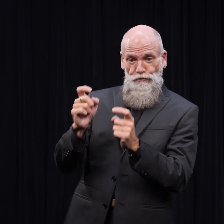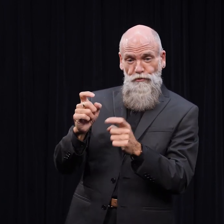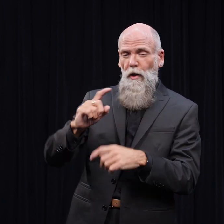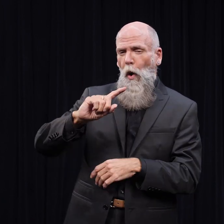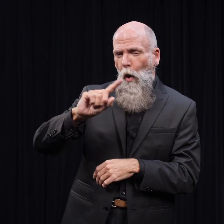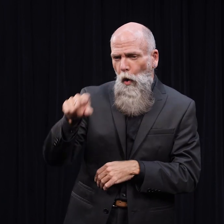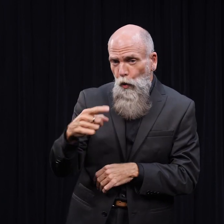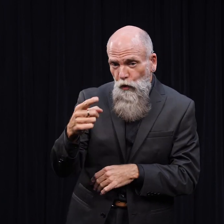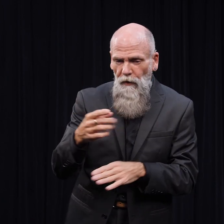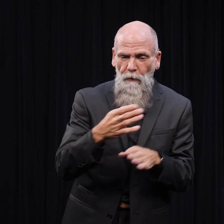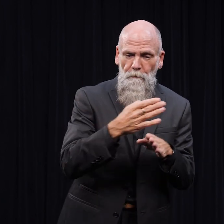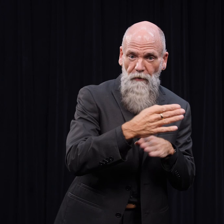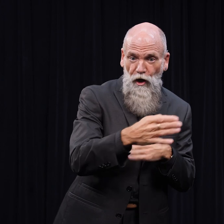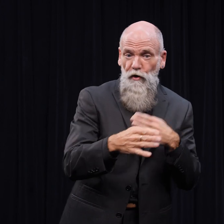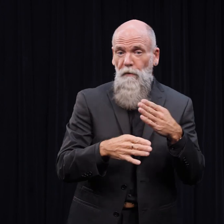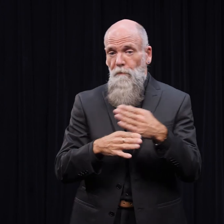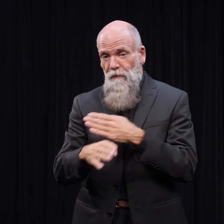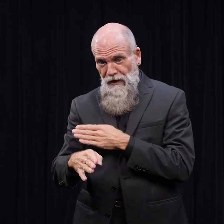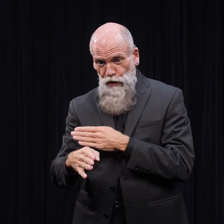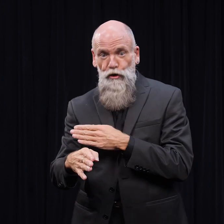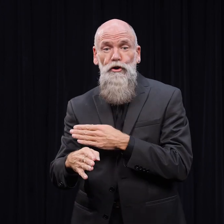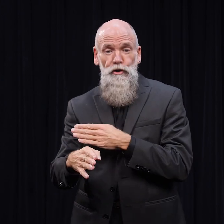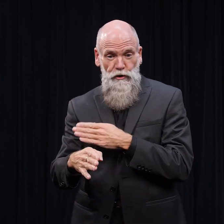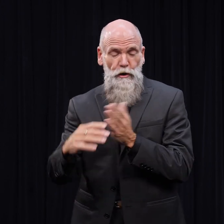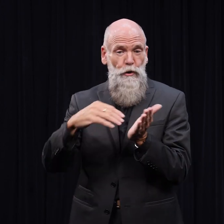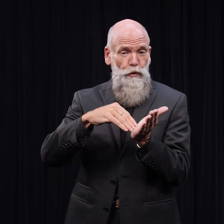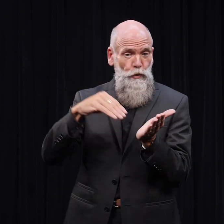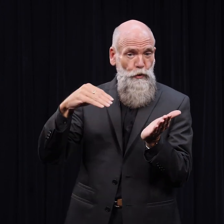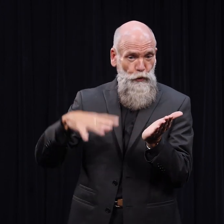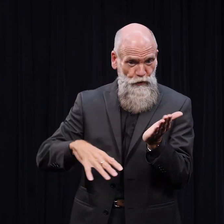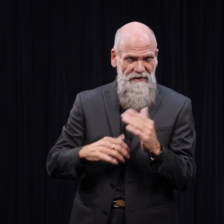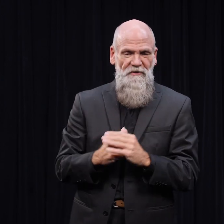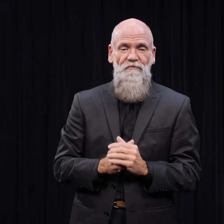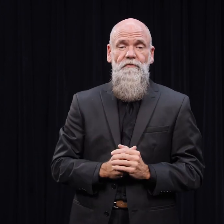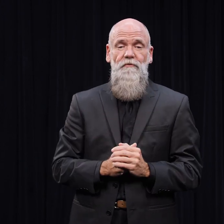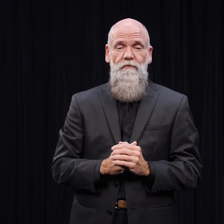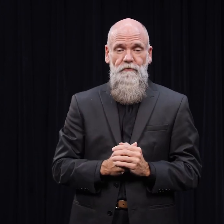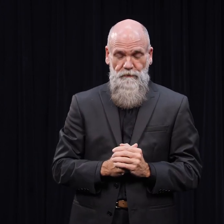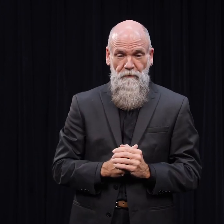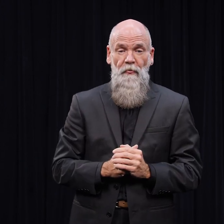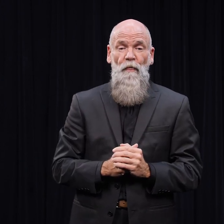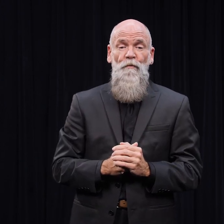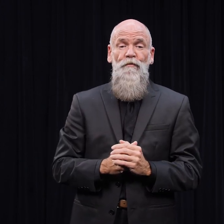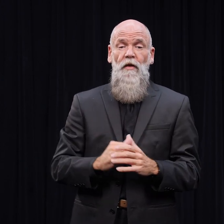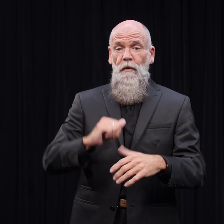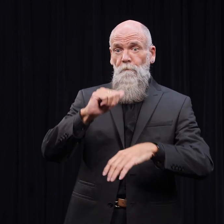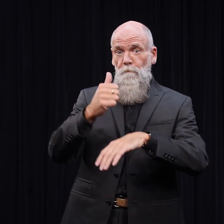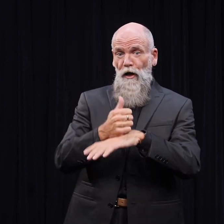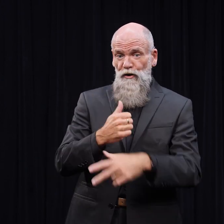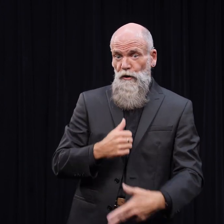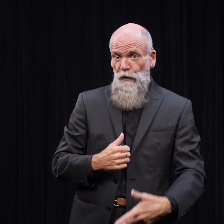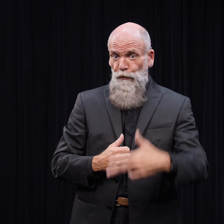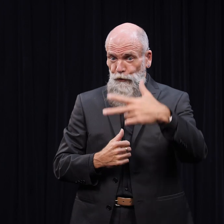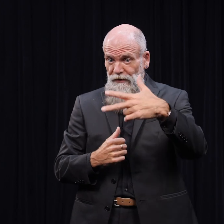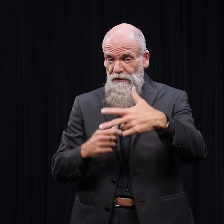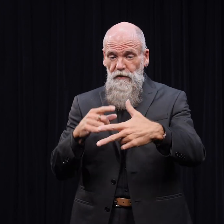Medals can be awarded to students who are ASL majors or ASL minors. Honors are determined based on